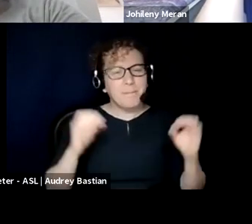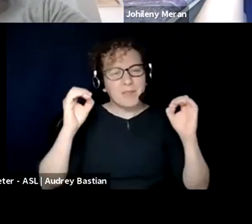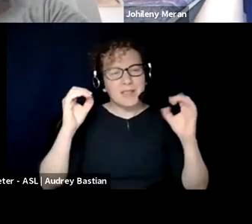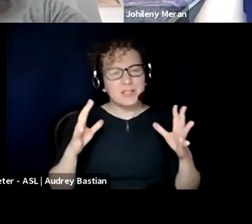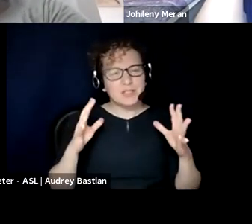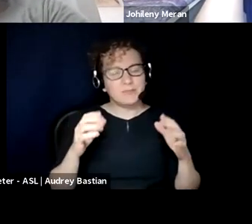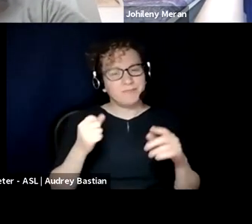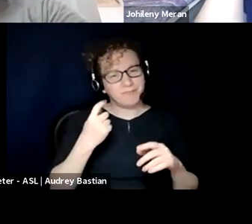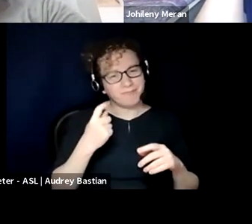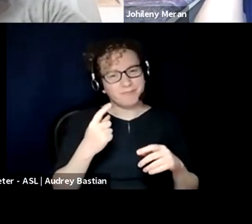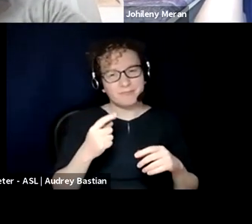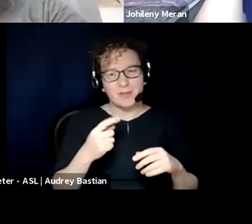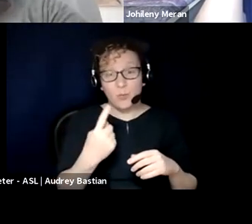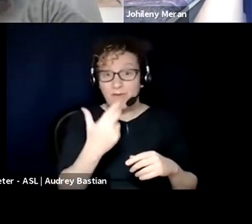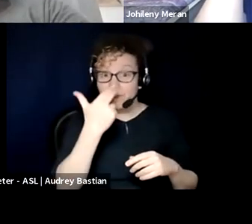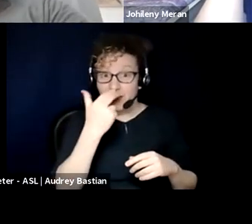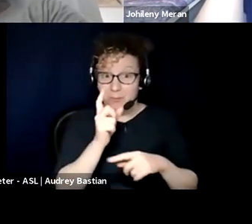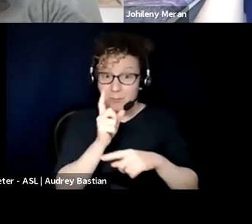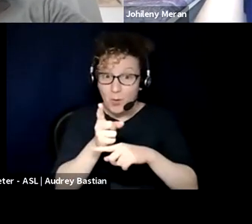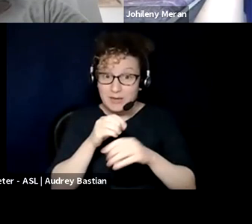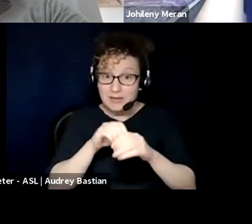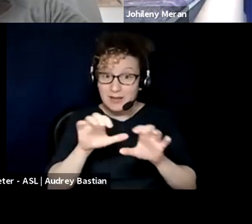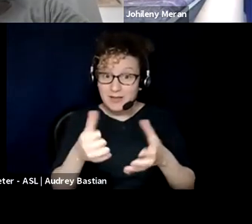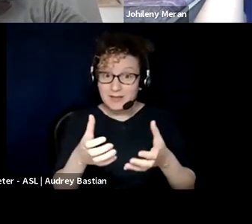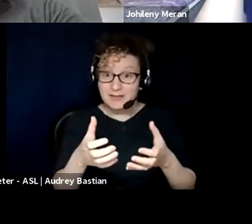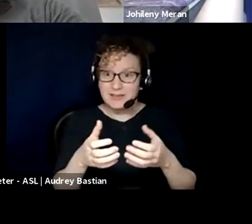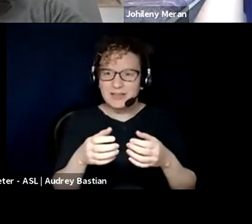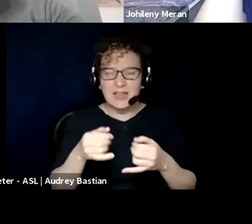say there was a very funny moment in the class. Because he had a very final project of assigning